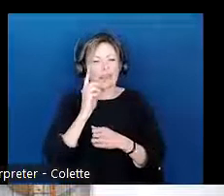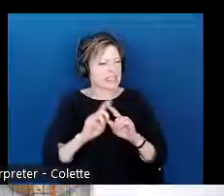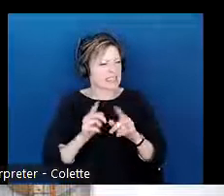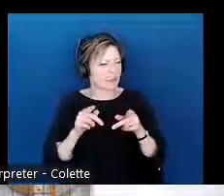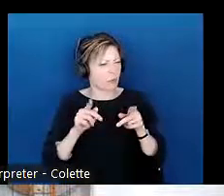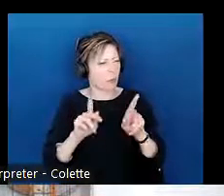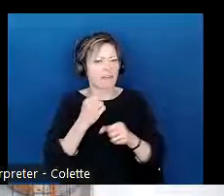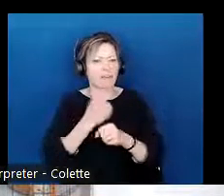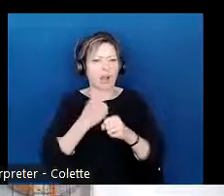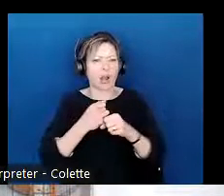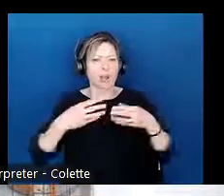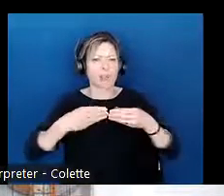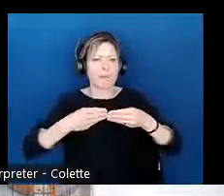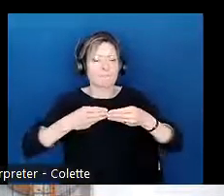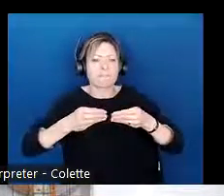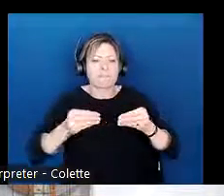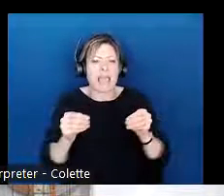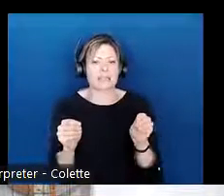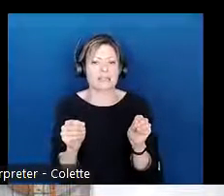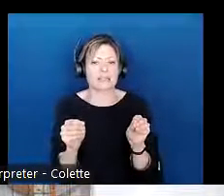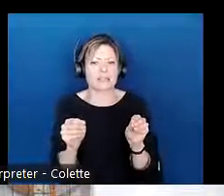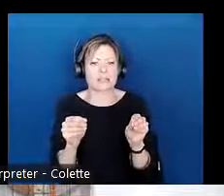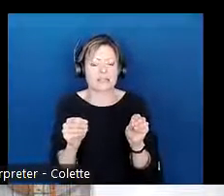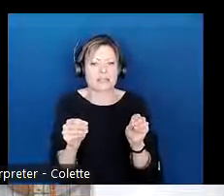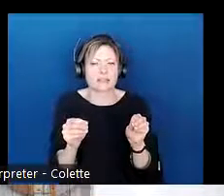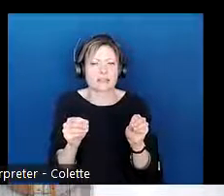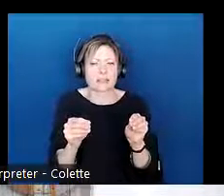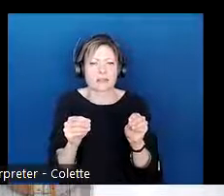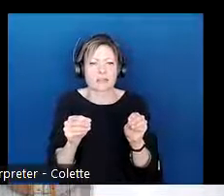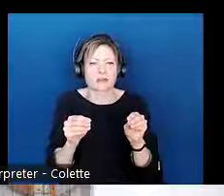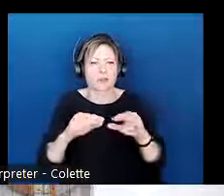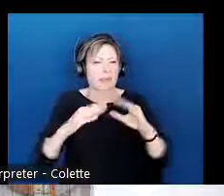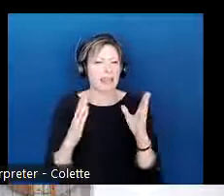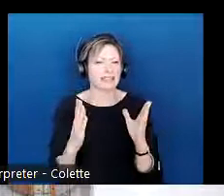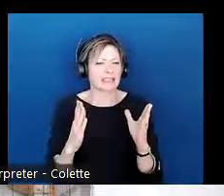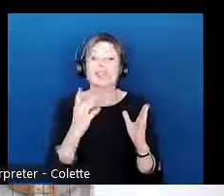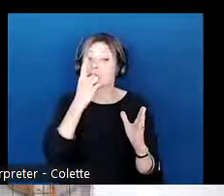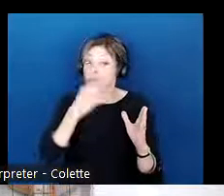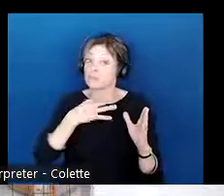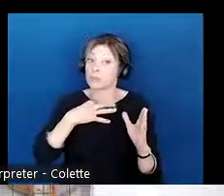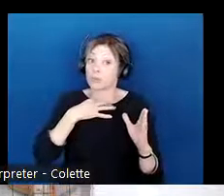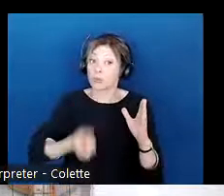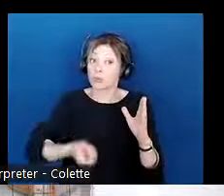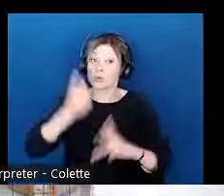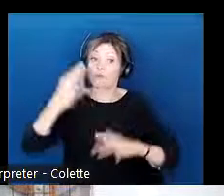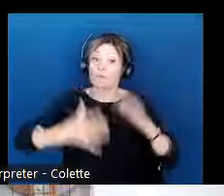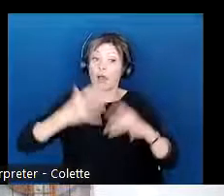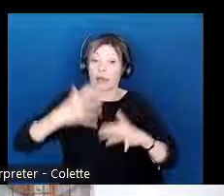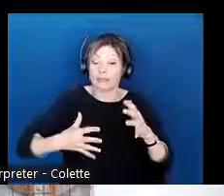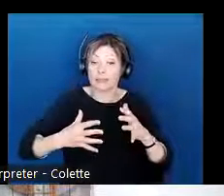um that it's likely to uh possible for it to cause fire um it's also mounted on Perspex